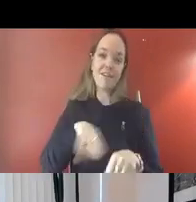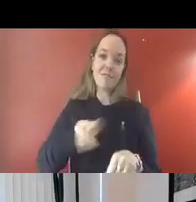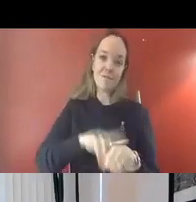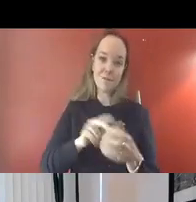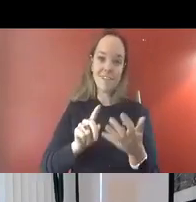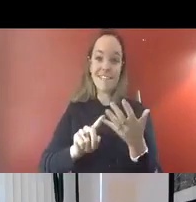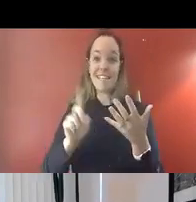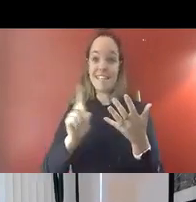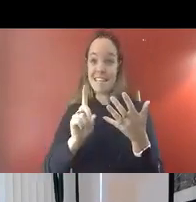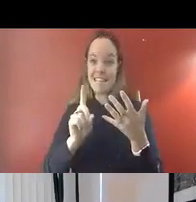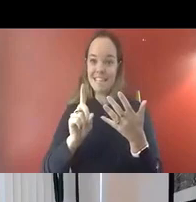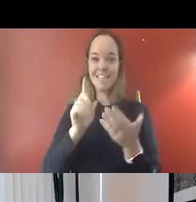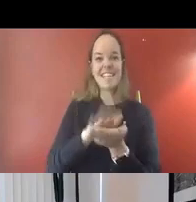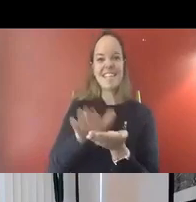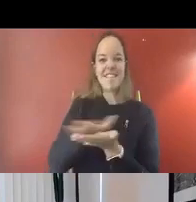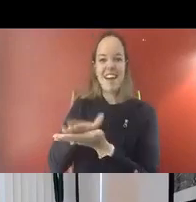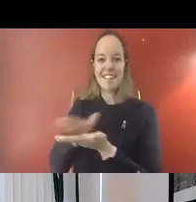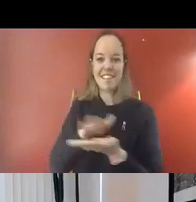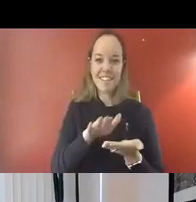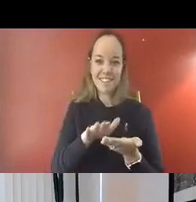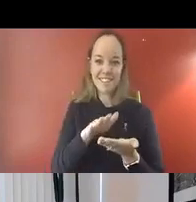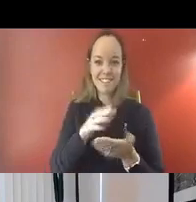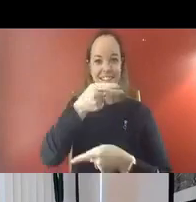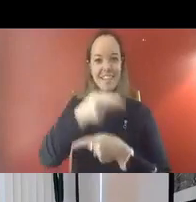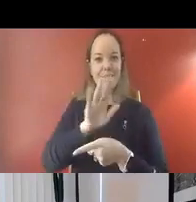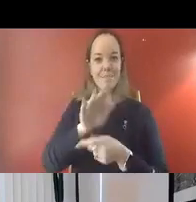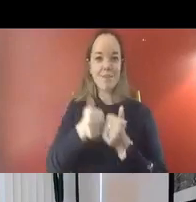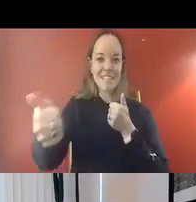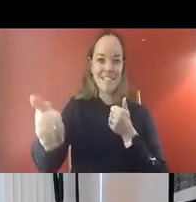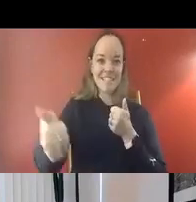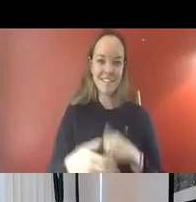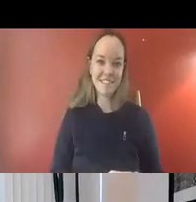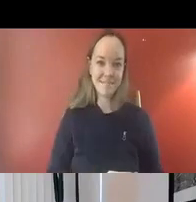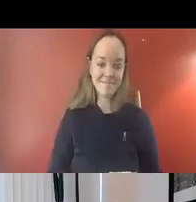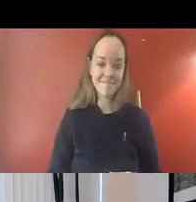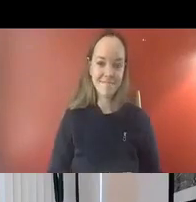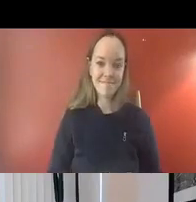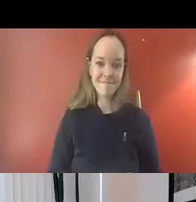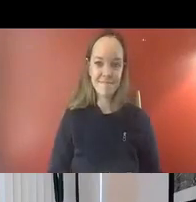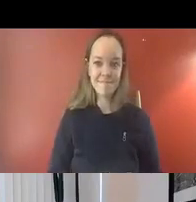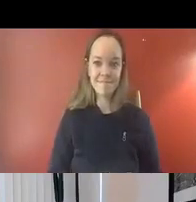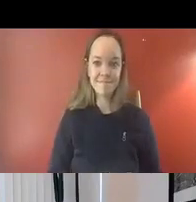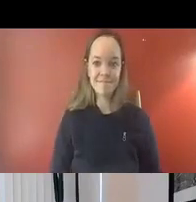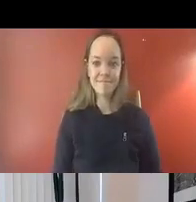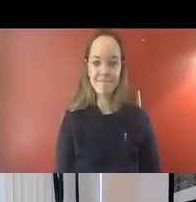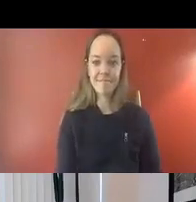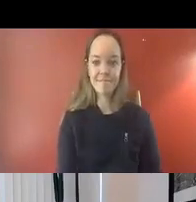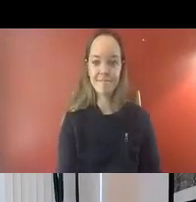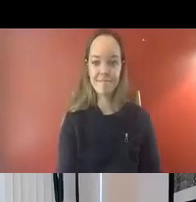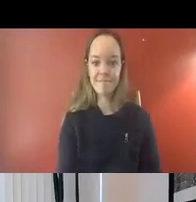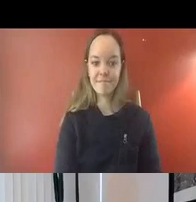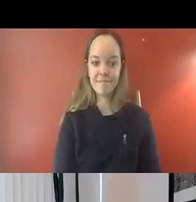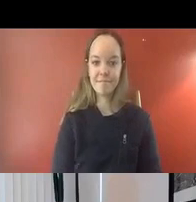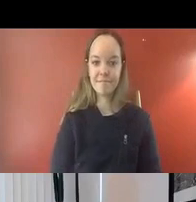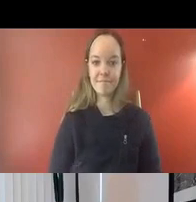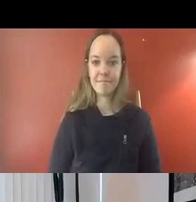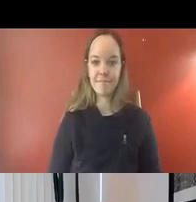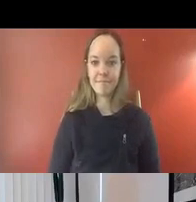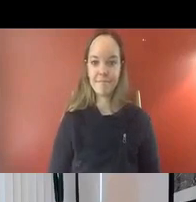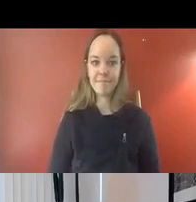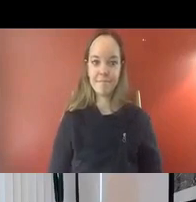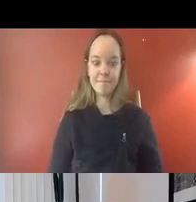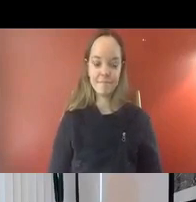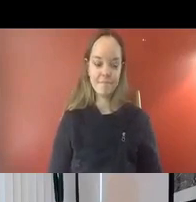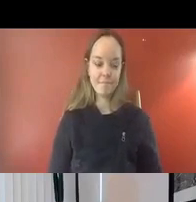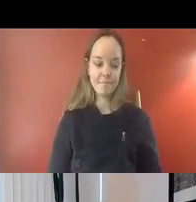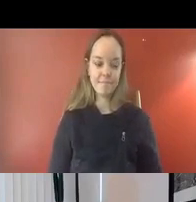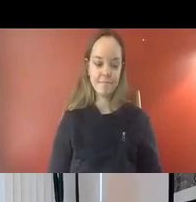distance. So this sounds very basic and at this point, disinfect and keep your